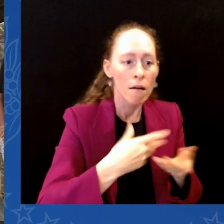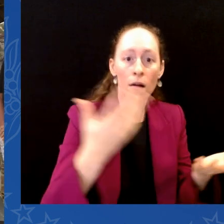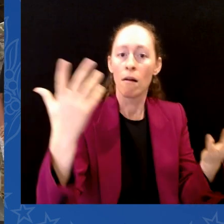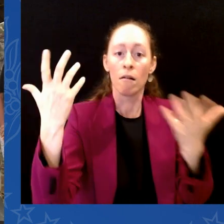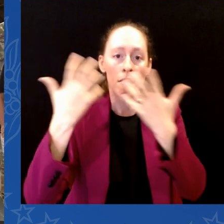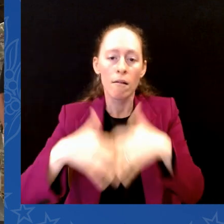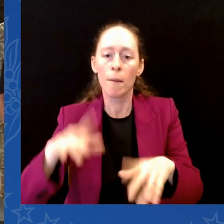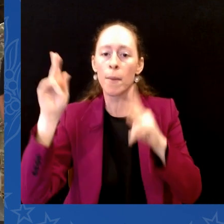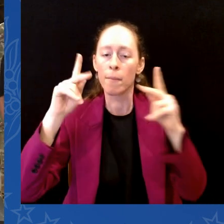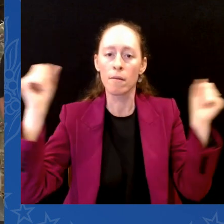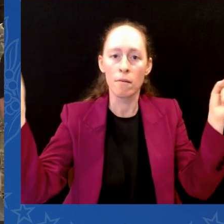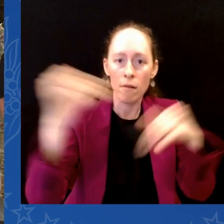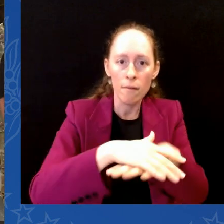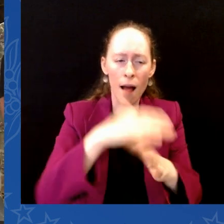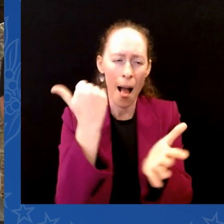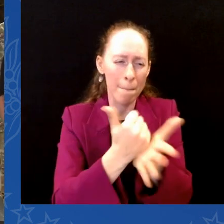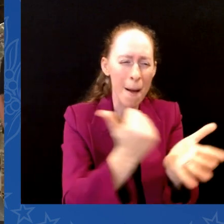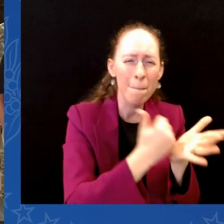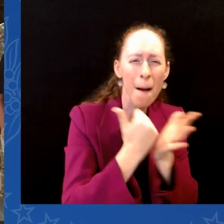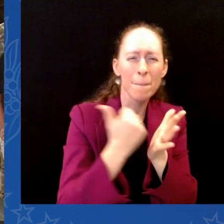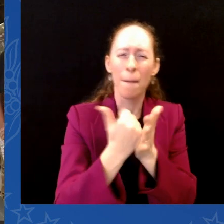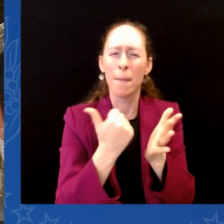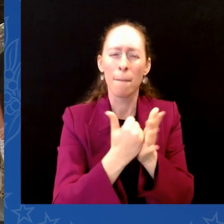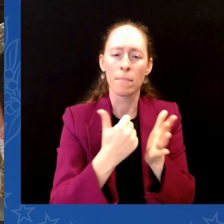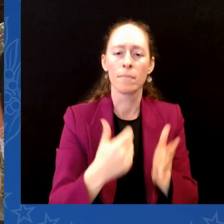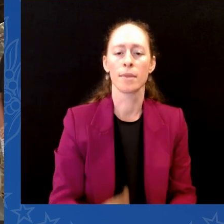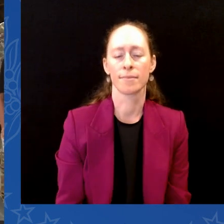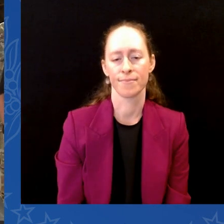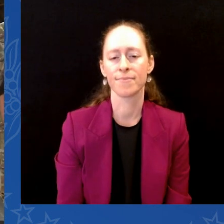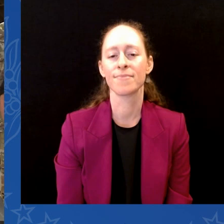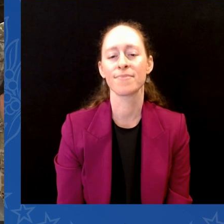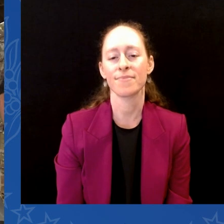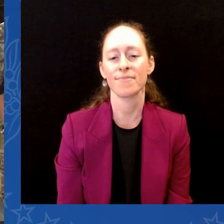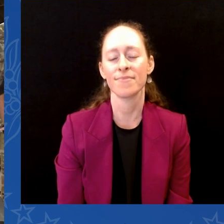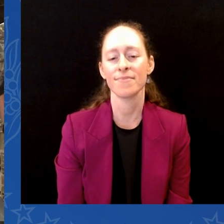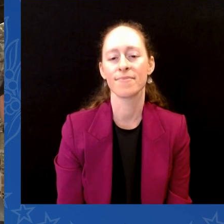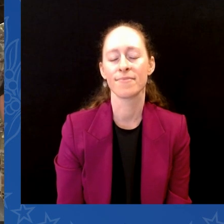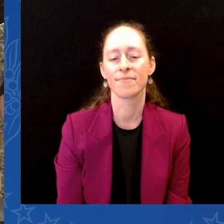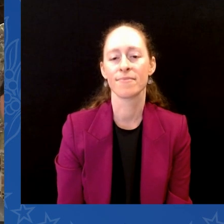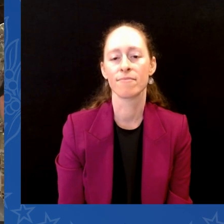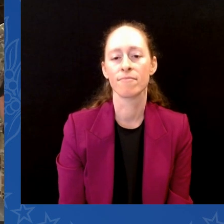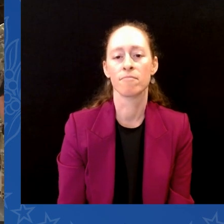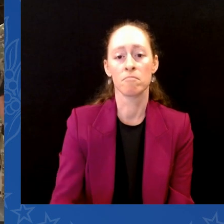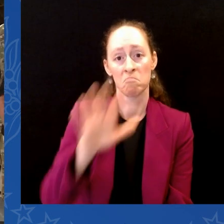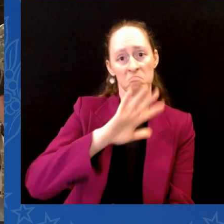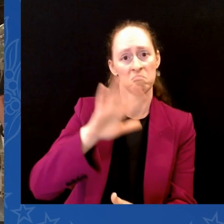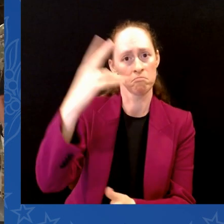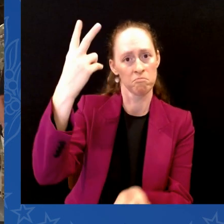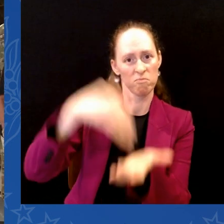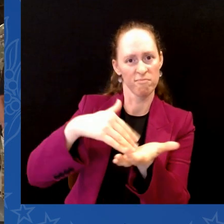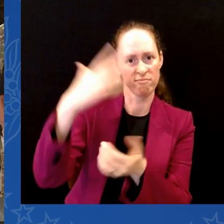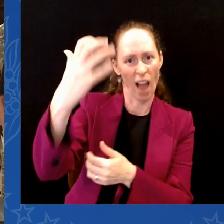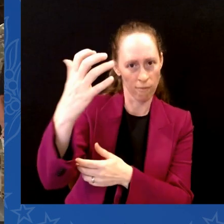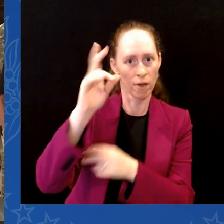As of now, there have been over 2500 rescues effectuated. There have been close to 100,000 structures